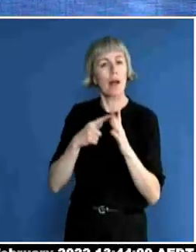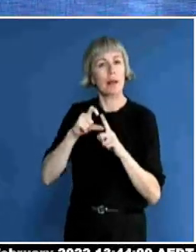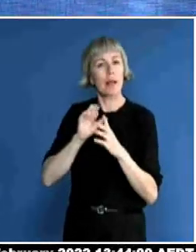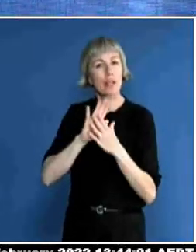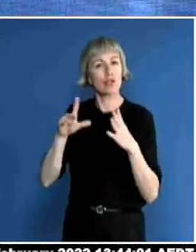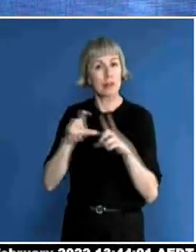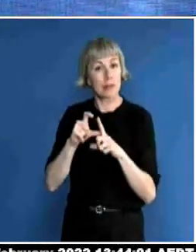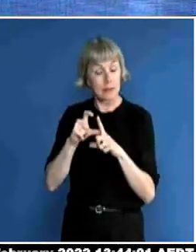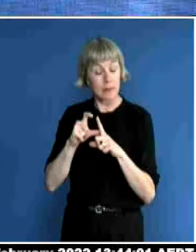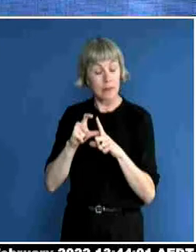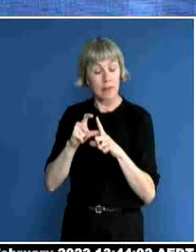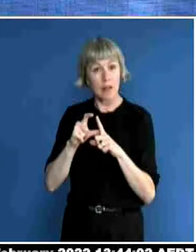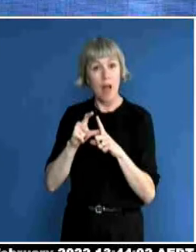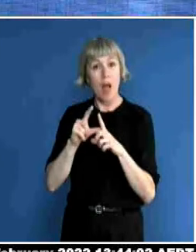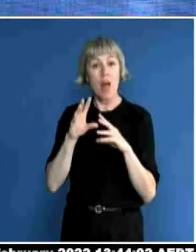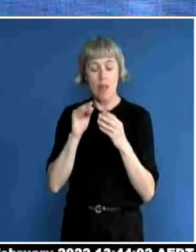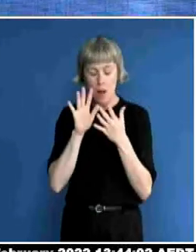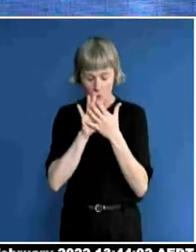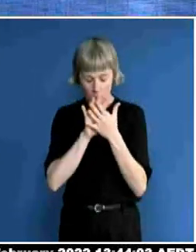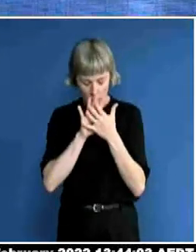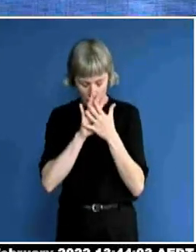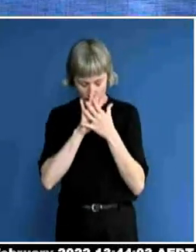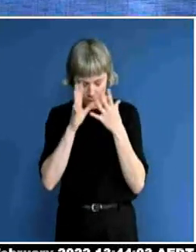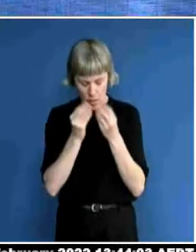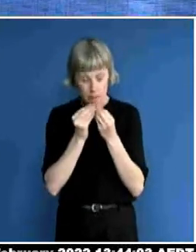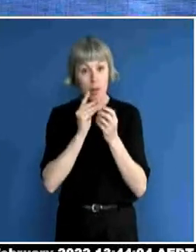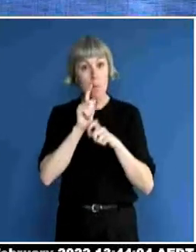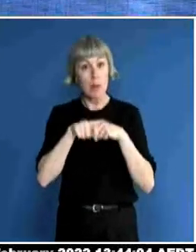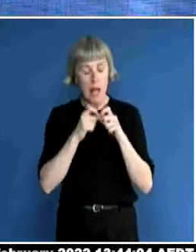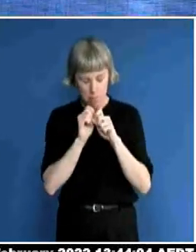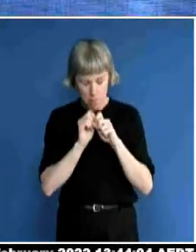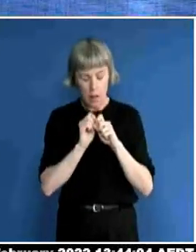and you now take medication to help you concentrate.